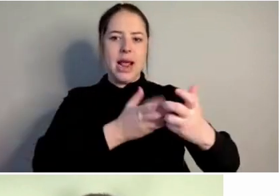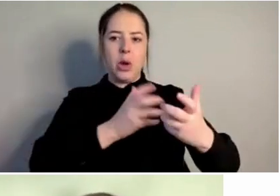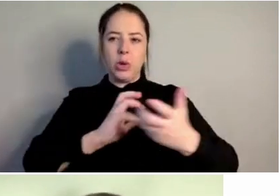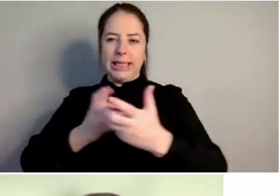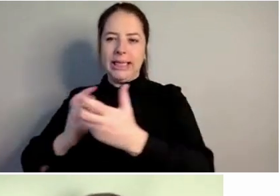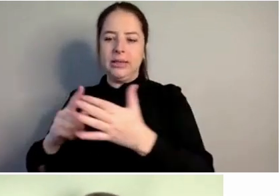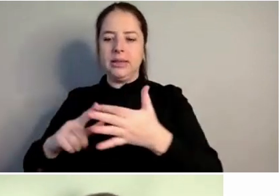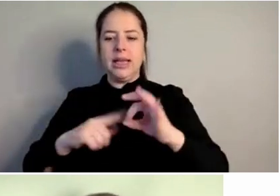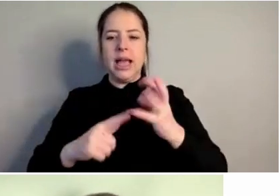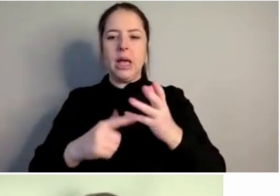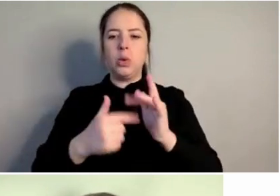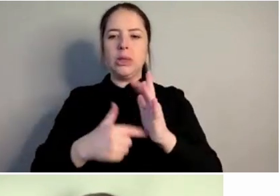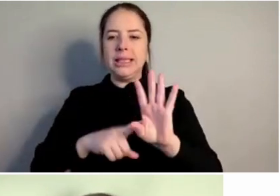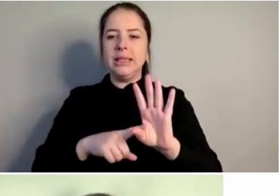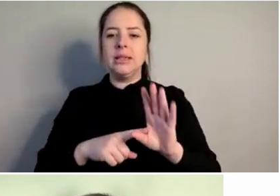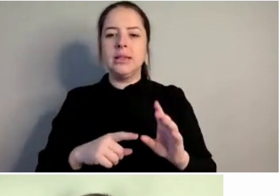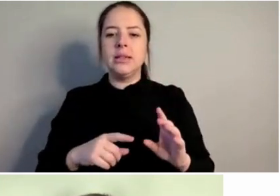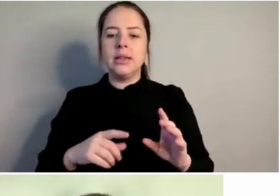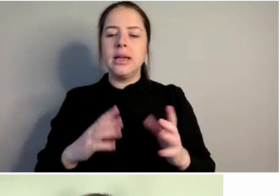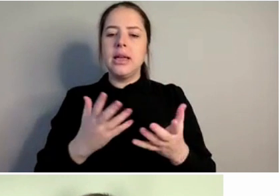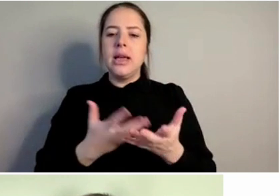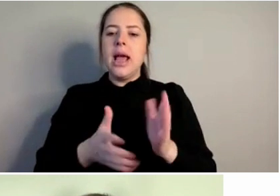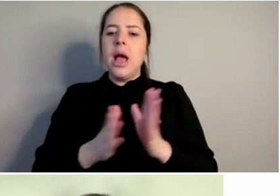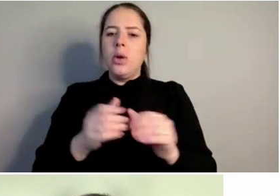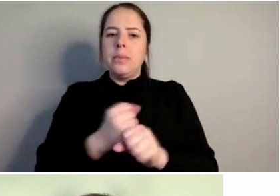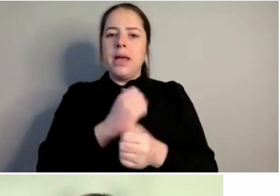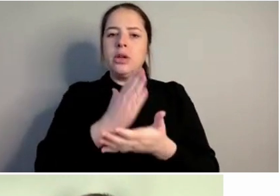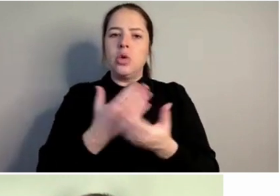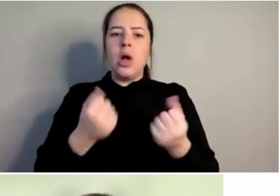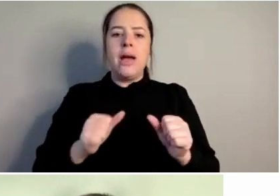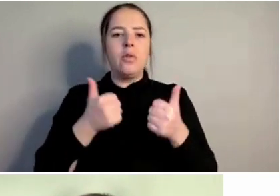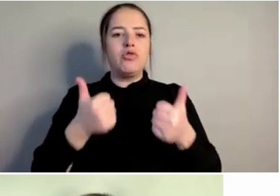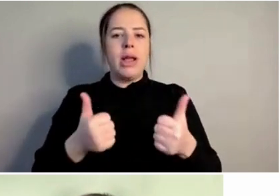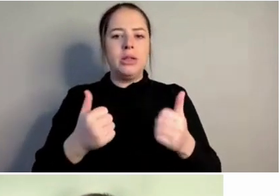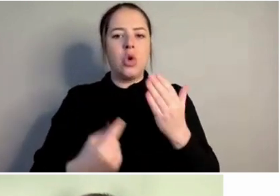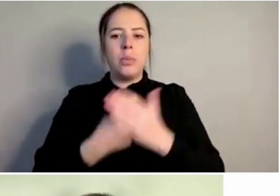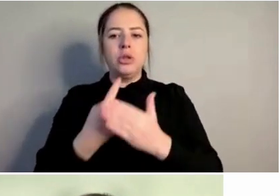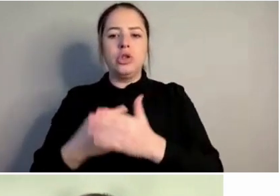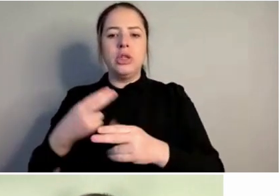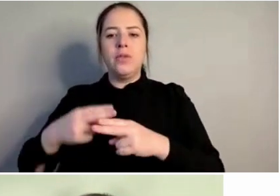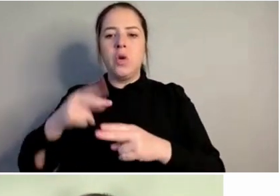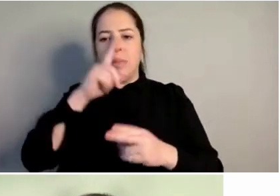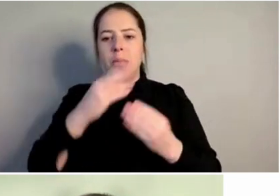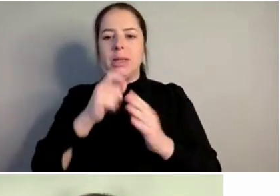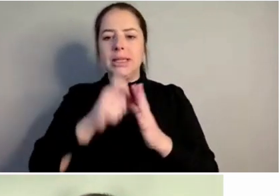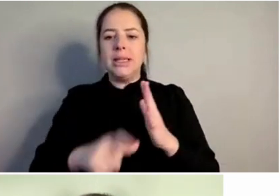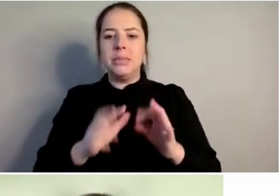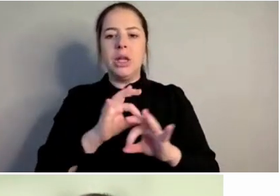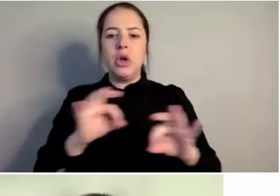how do we ensure there are greater opportunities for people with disabilities in the APS, not just attracting those,